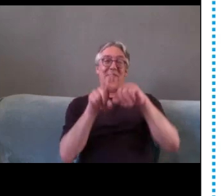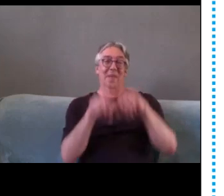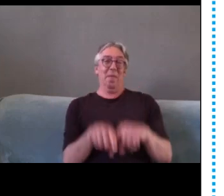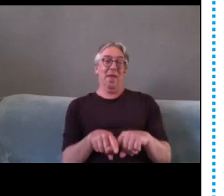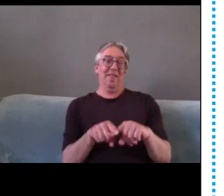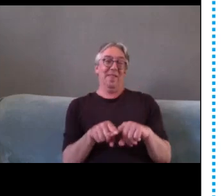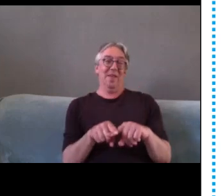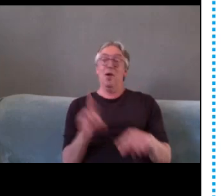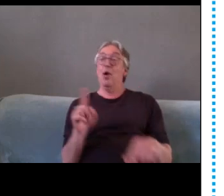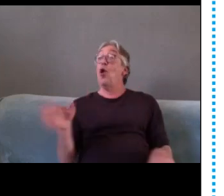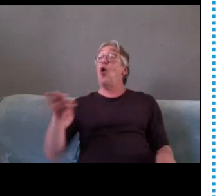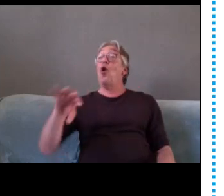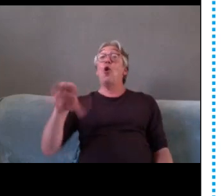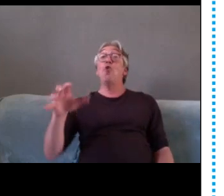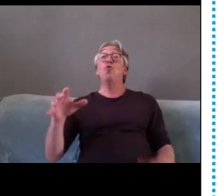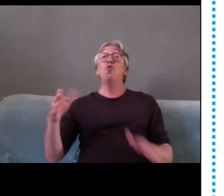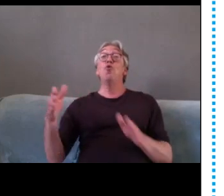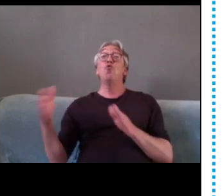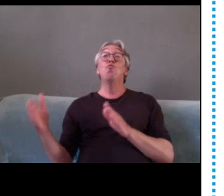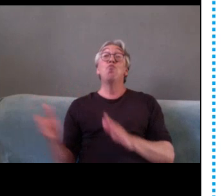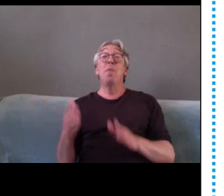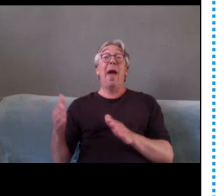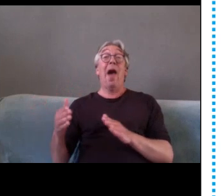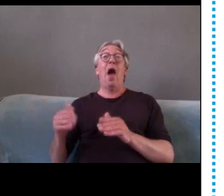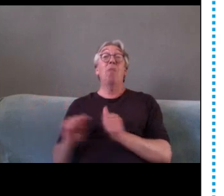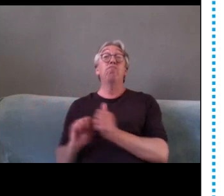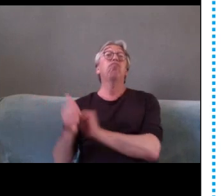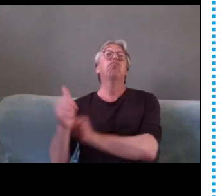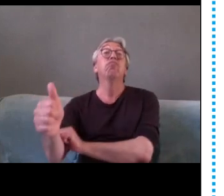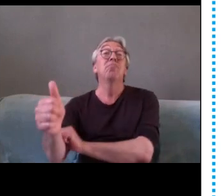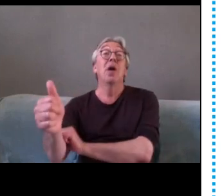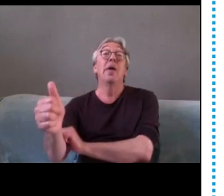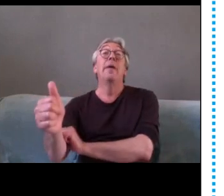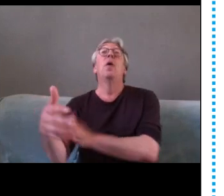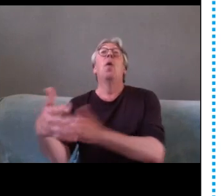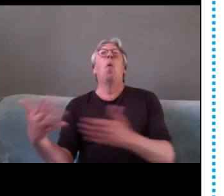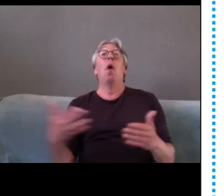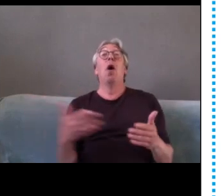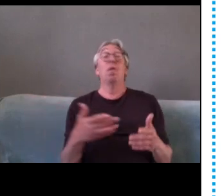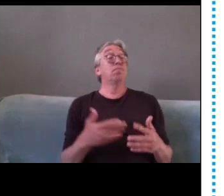when it comes to transposition, but the national authority